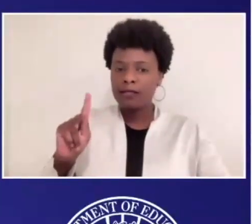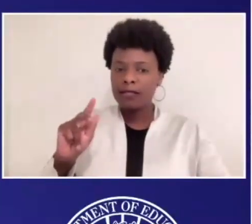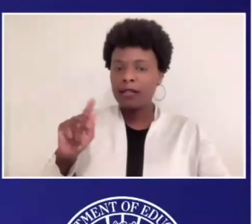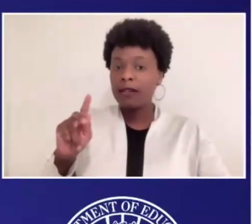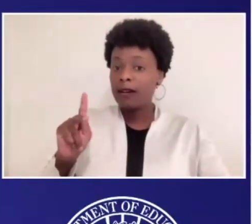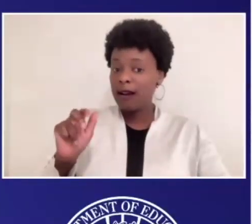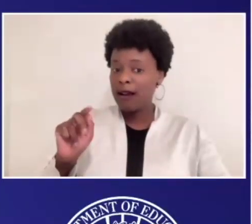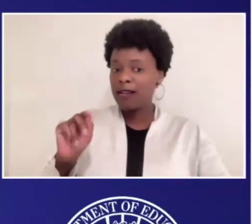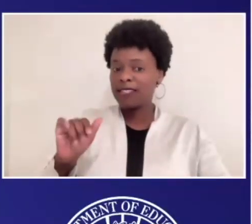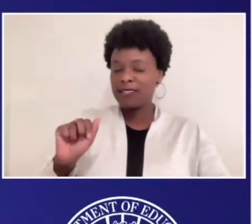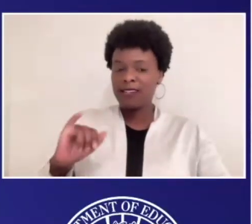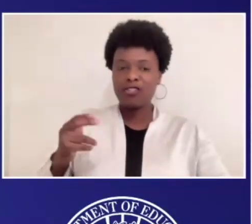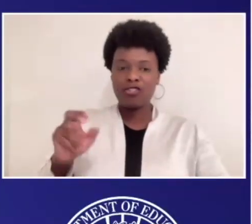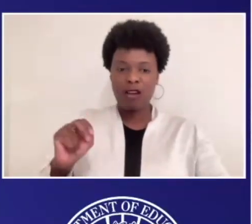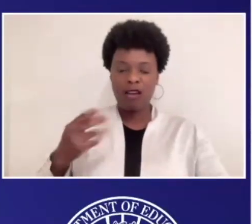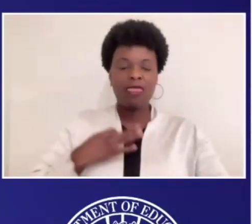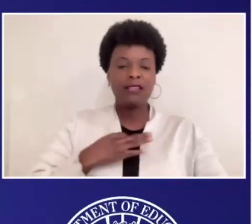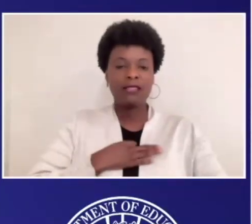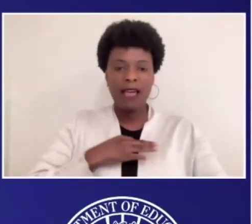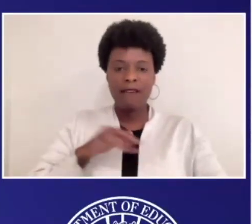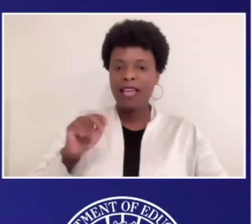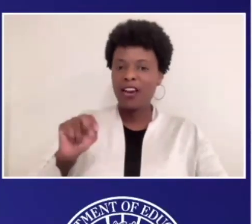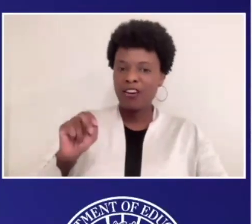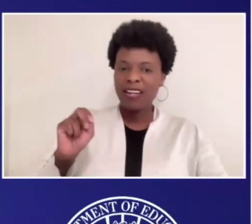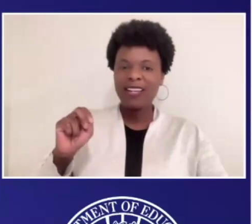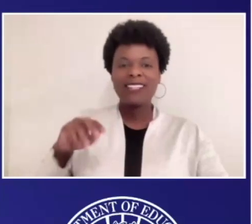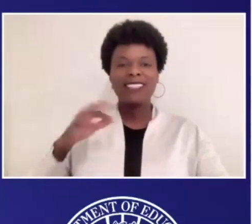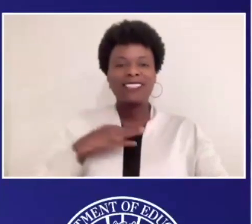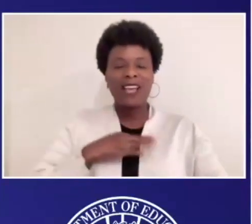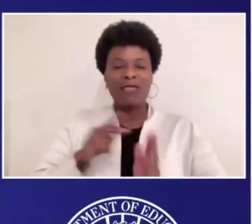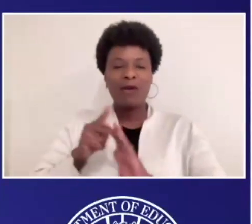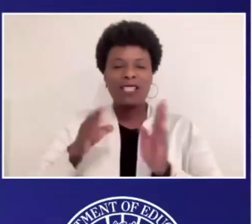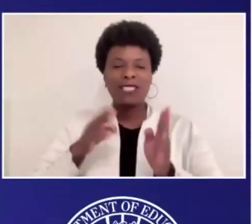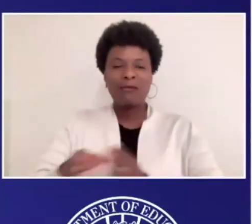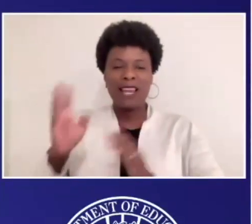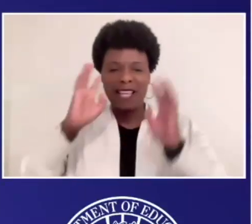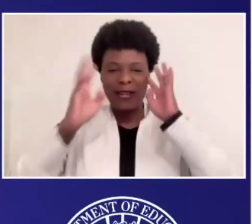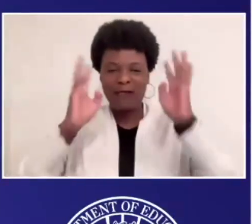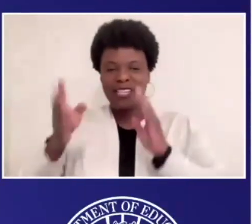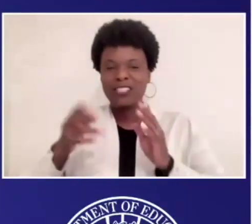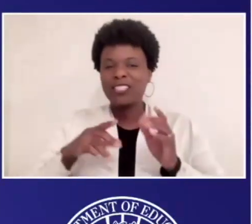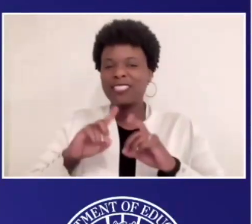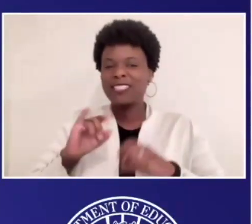Planning, and Innovation Division, which is this guy over here's division, the administrative and auxiliaries team,